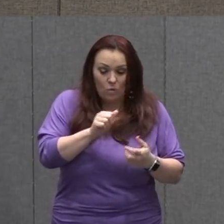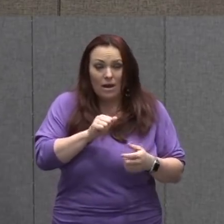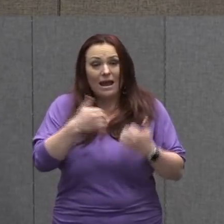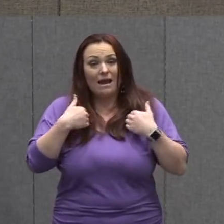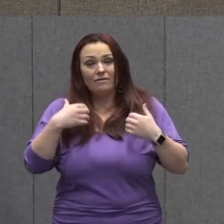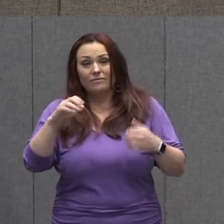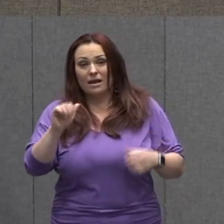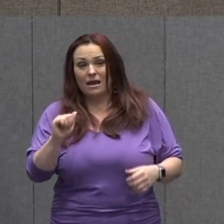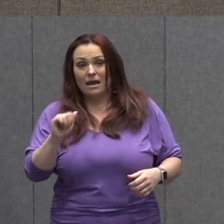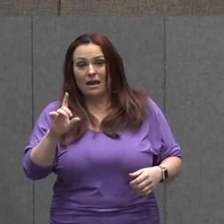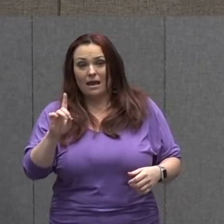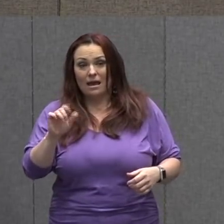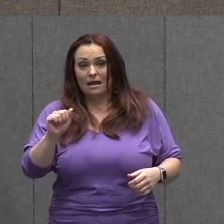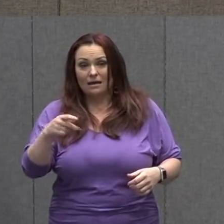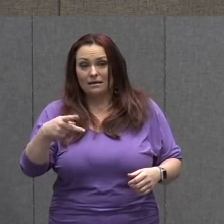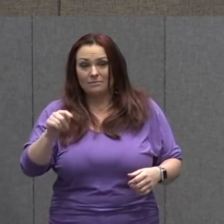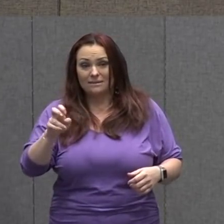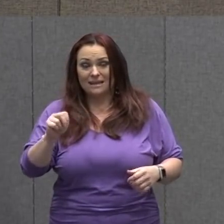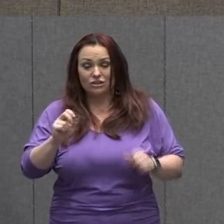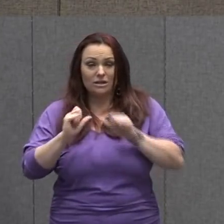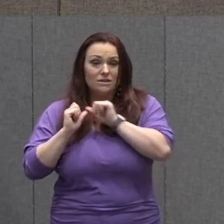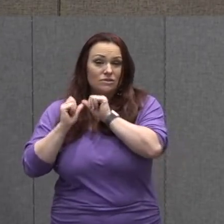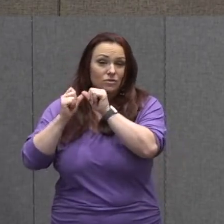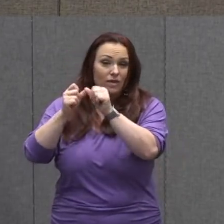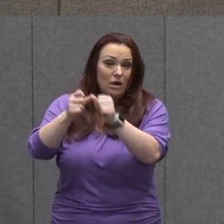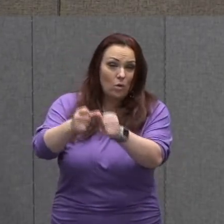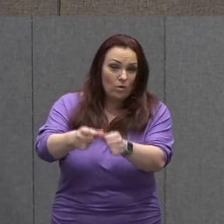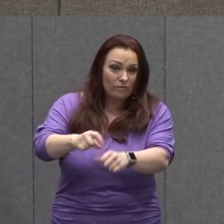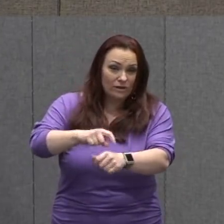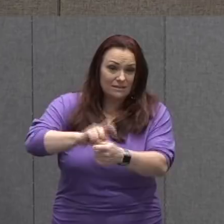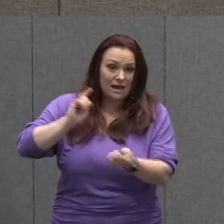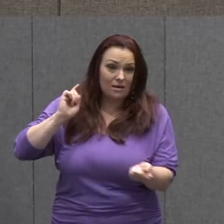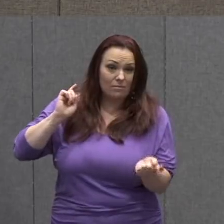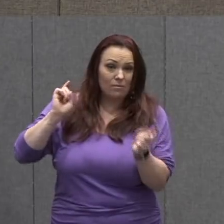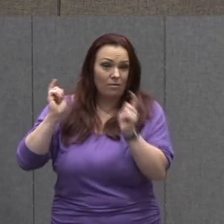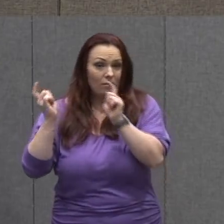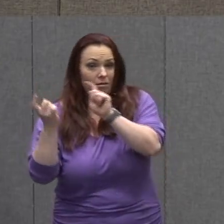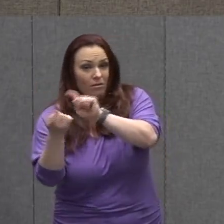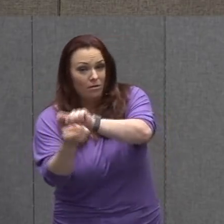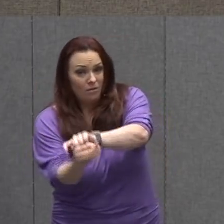They change over time so that they can function better in their environment.